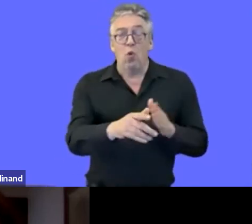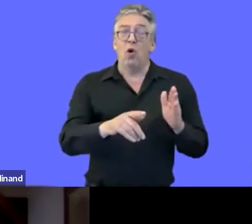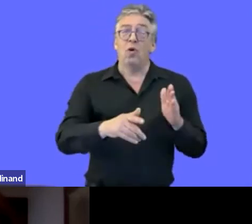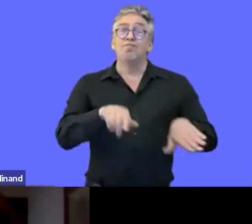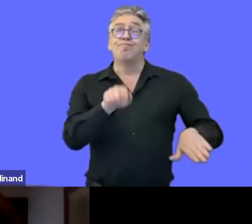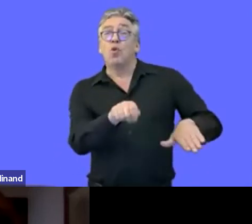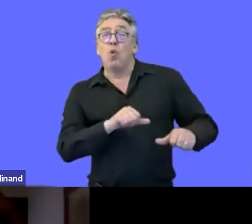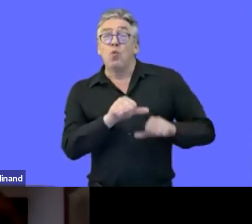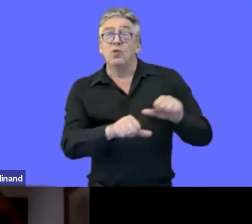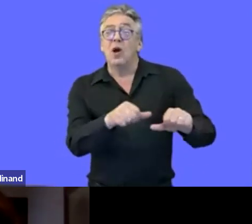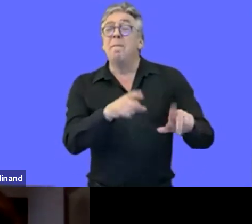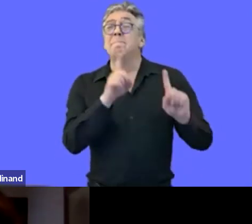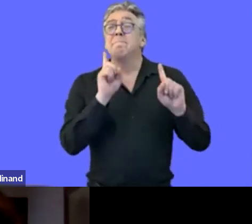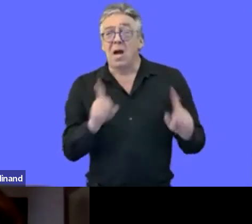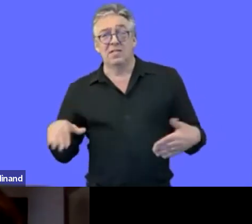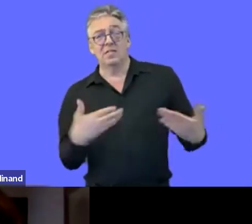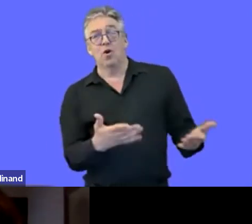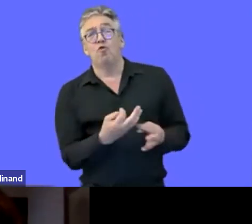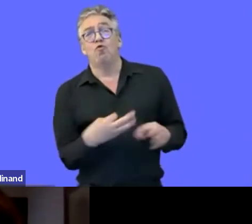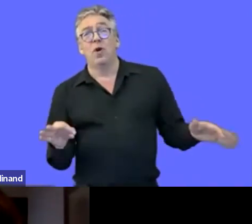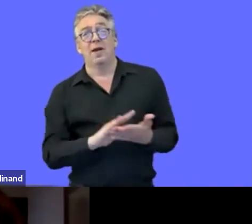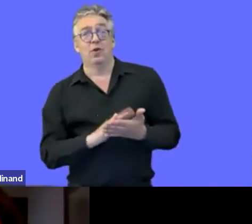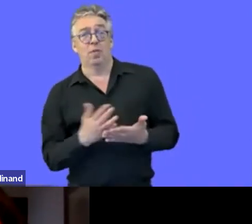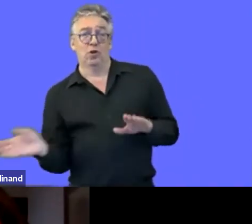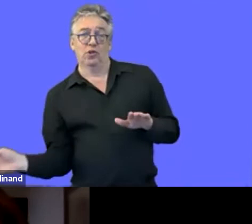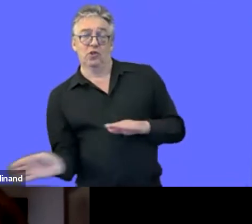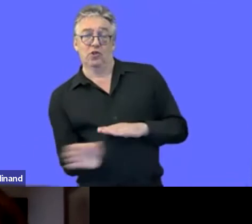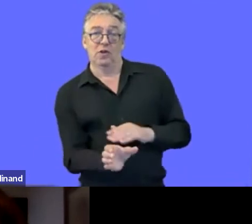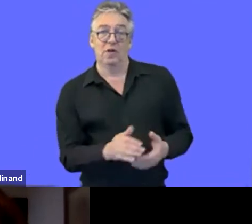I want to highlight the importance of this case is